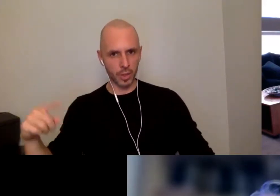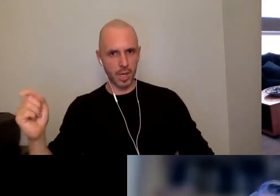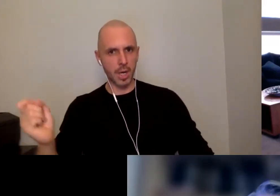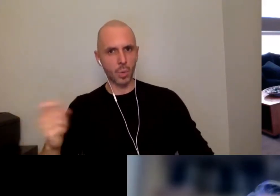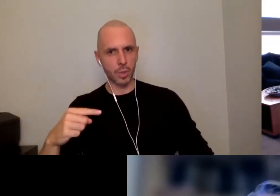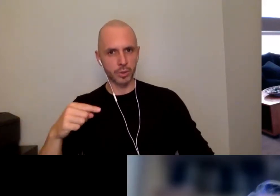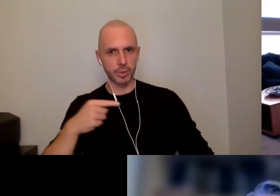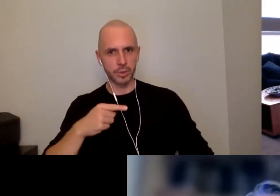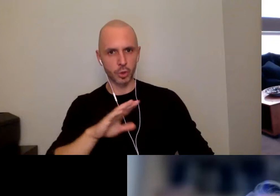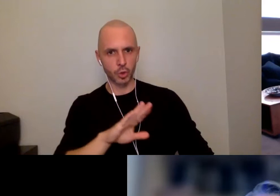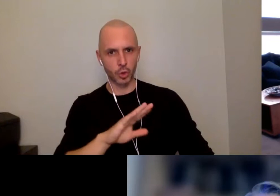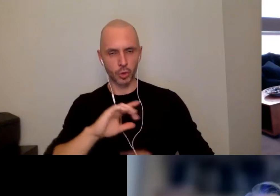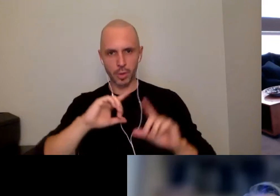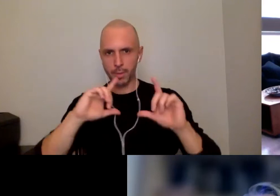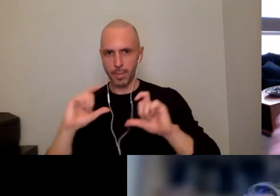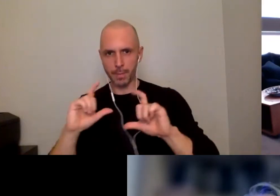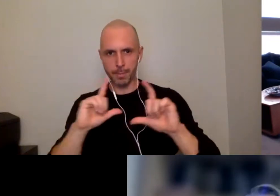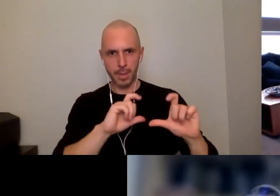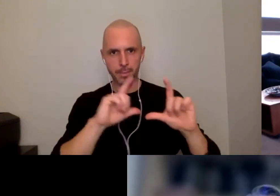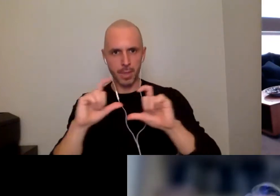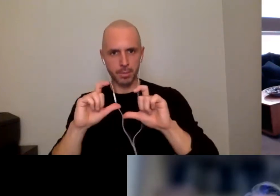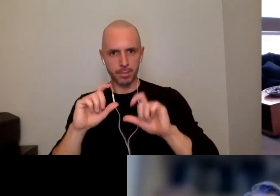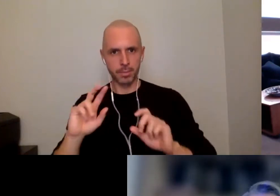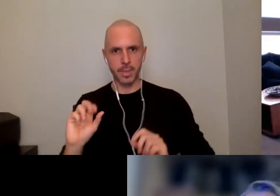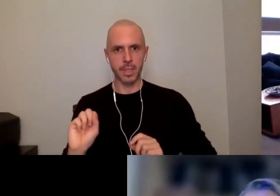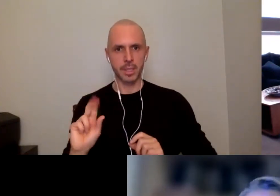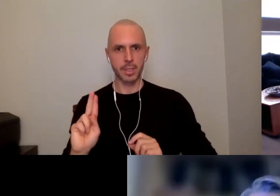is that flexibility and evolution something you think about? Something you planned?No